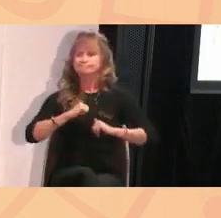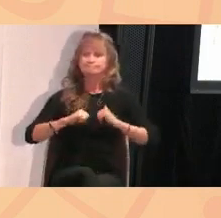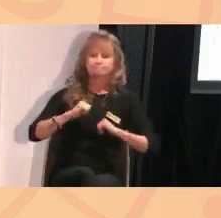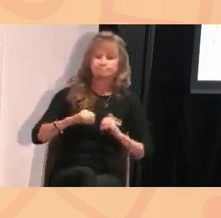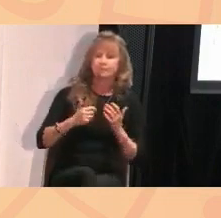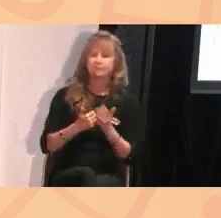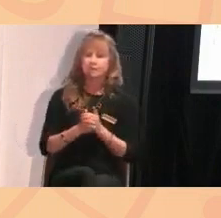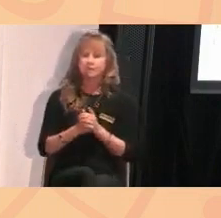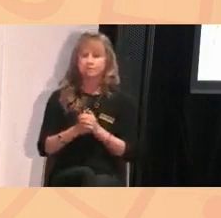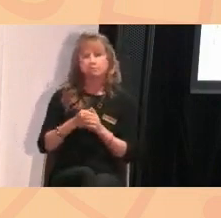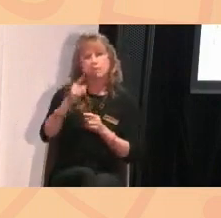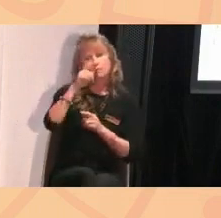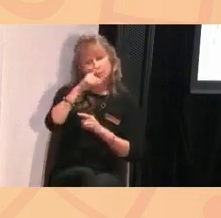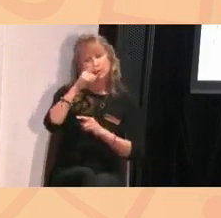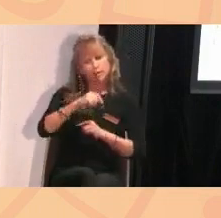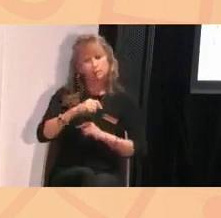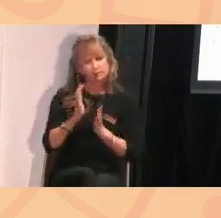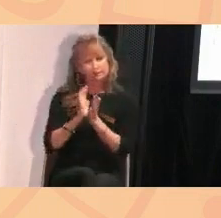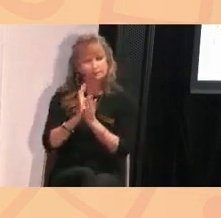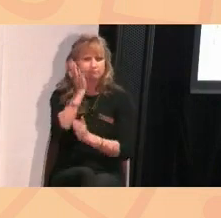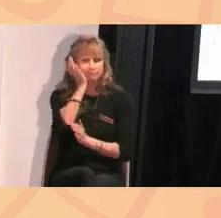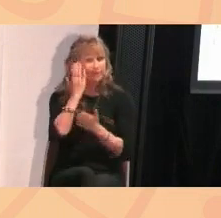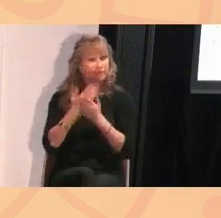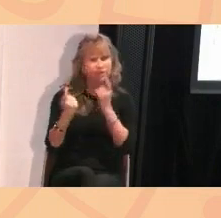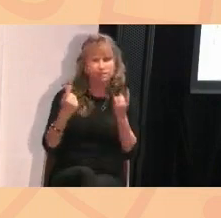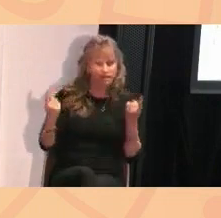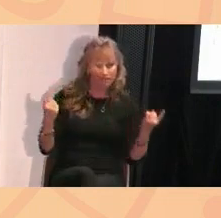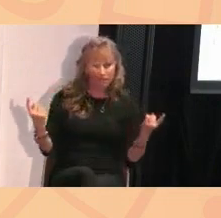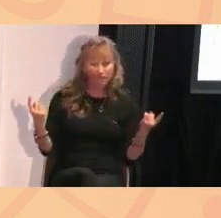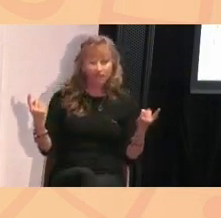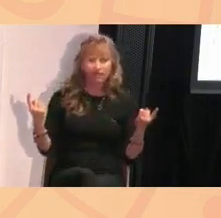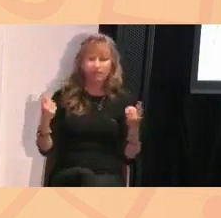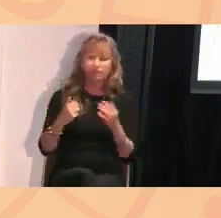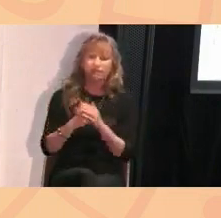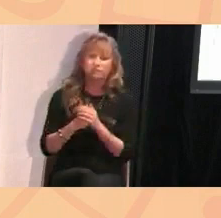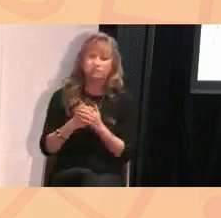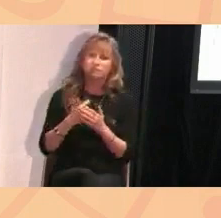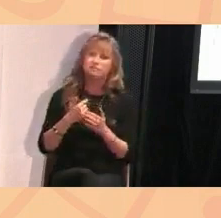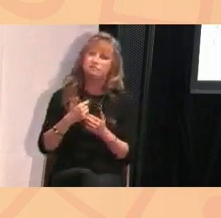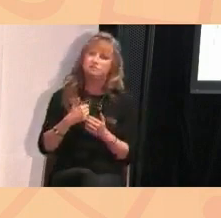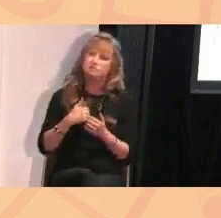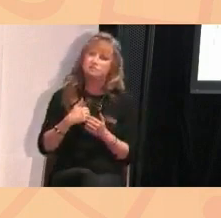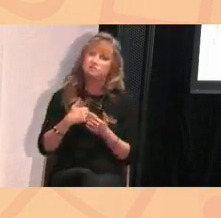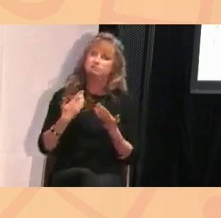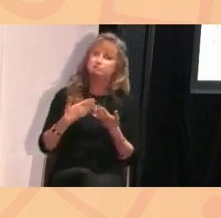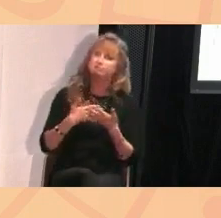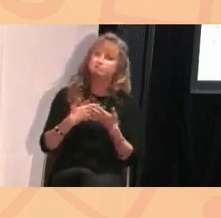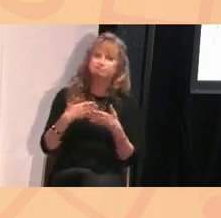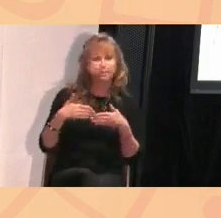I think people didn't like that the art world can be very vain. What do they call it?